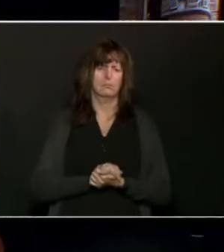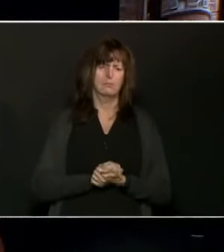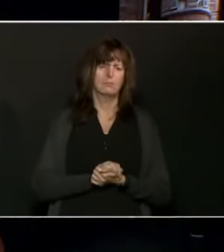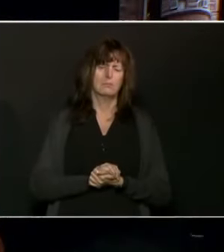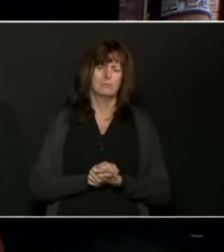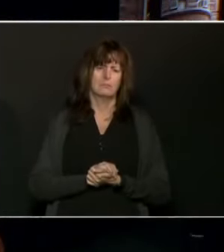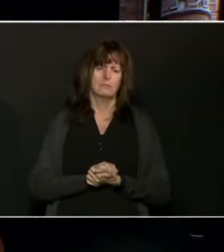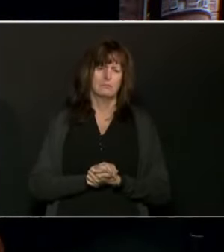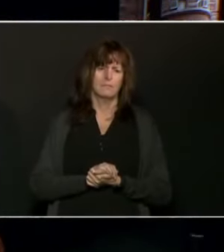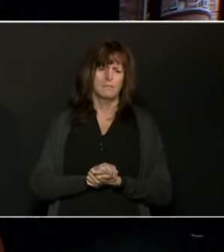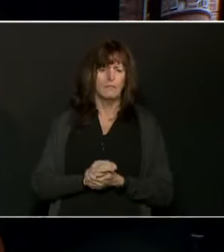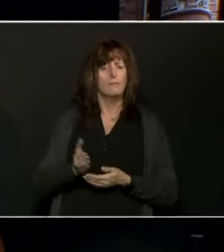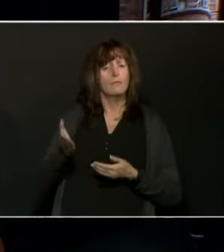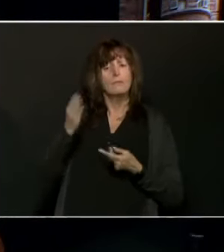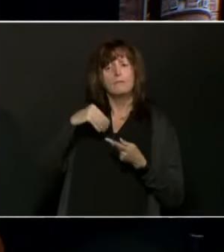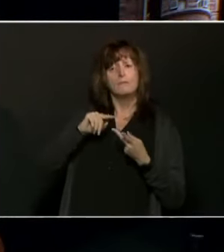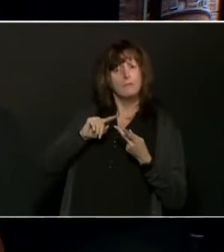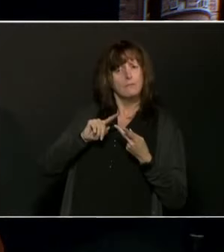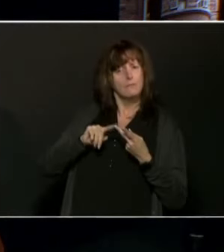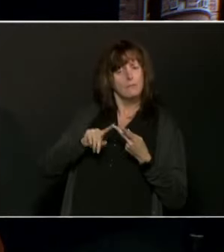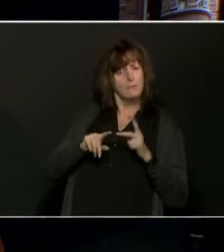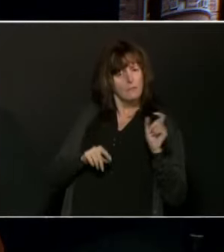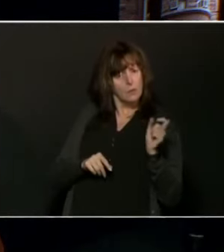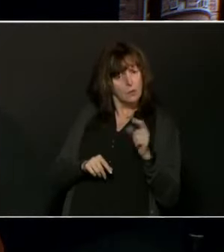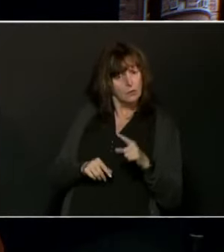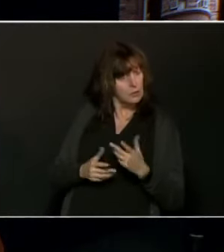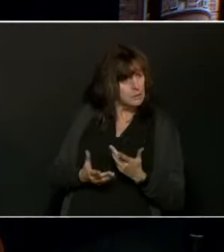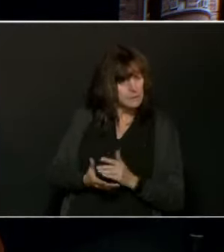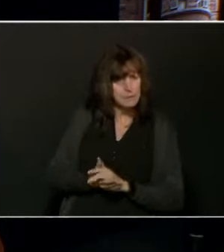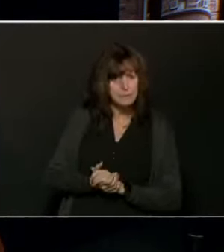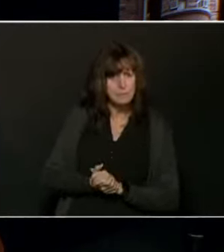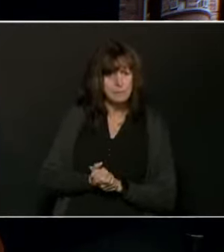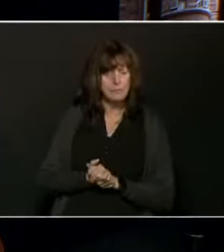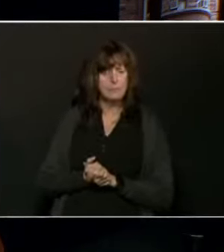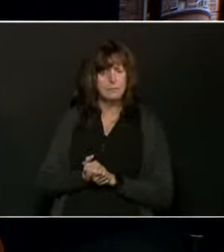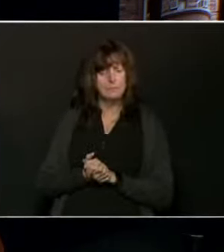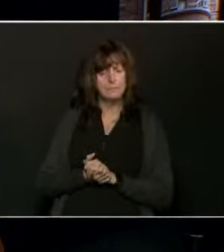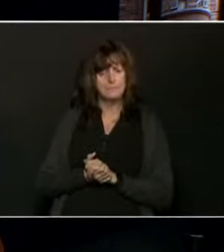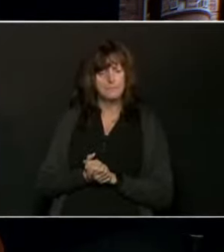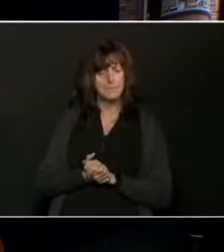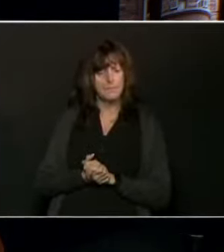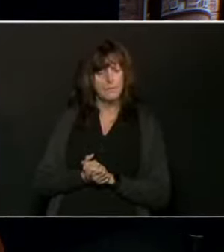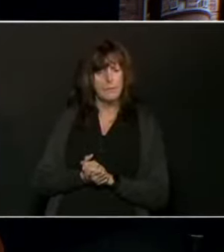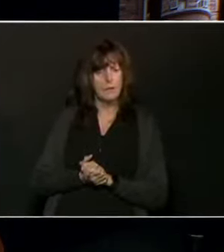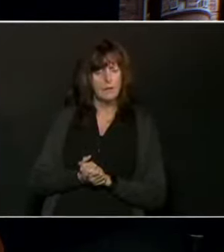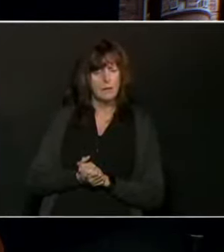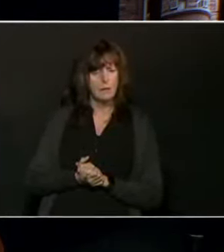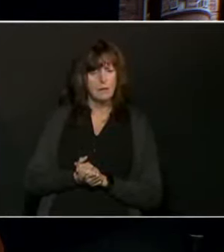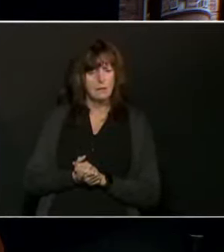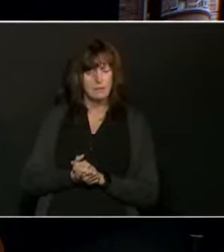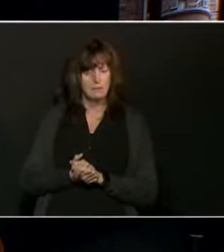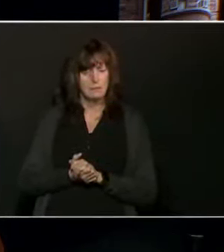MEASURES IN PLACE TO TRY TO CONTROL IT. FOLLOW-UP?